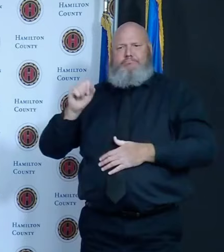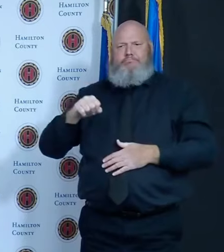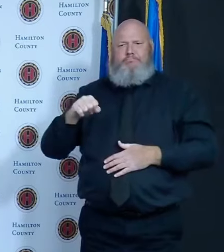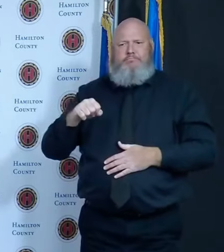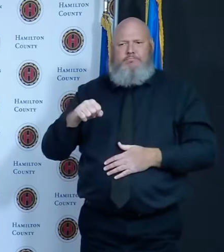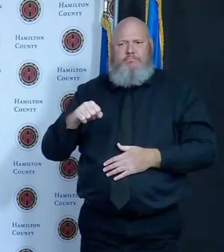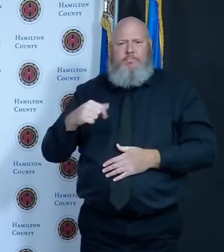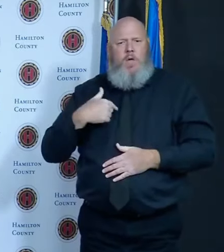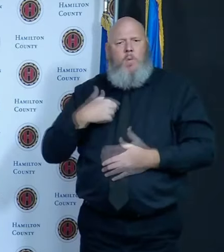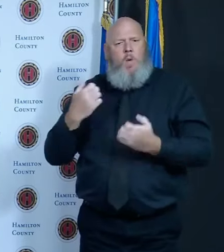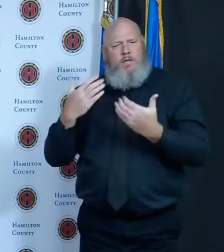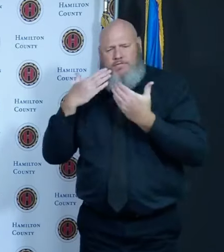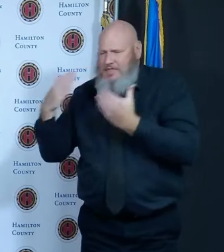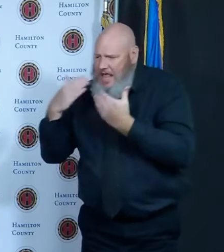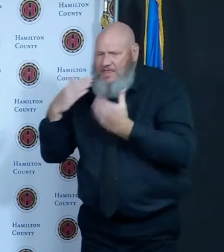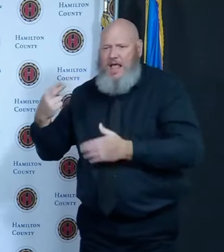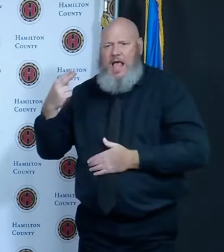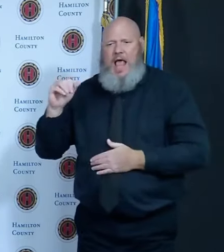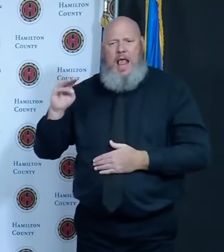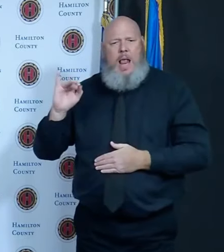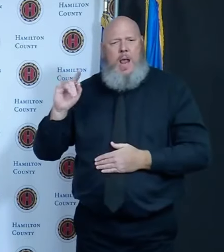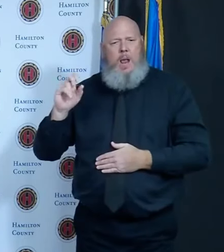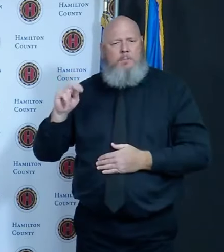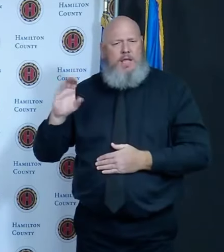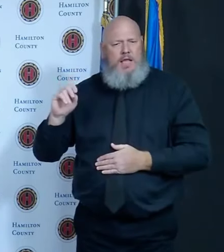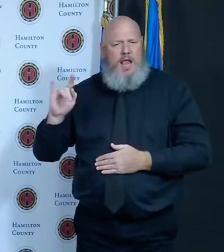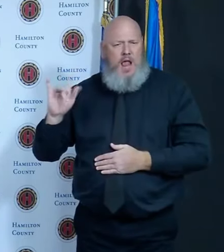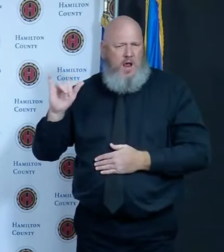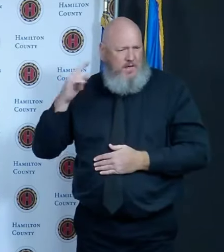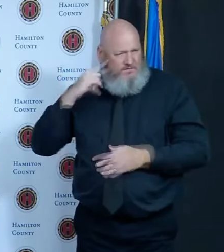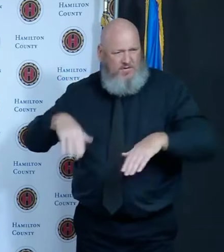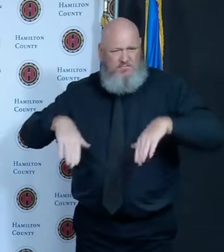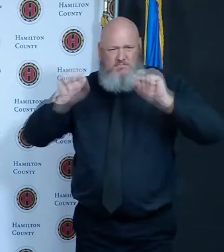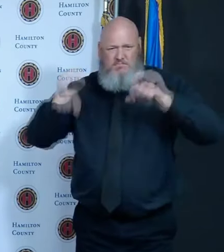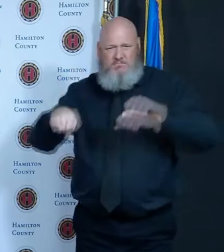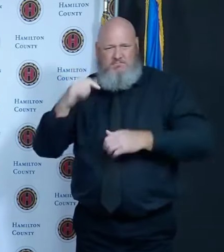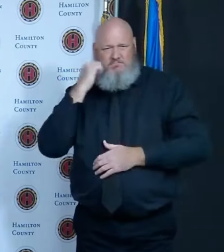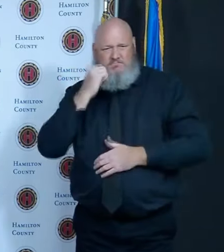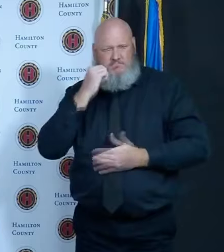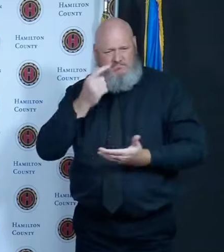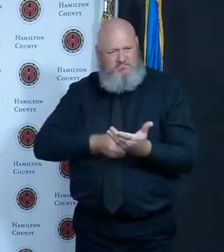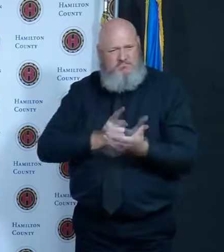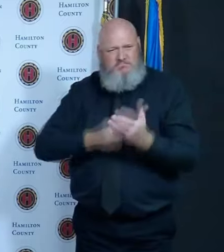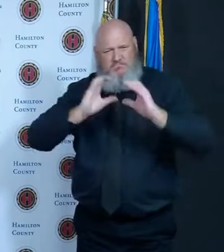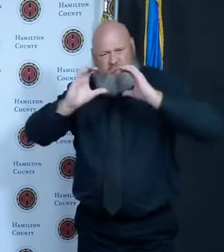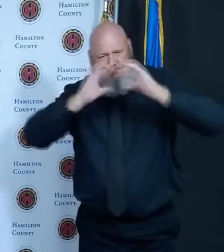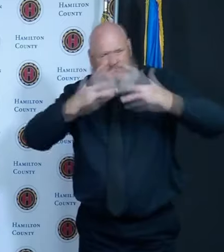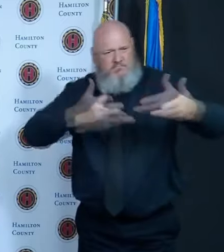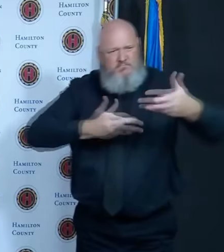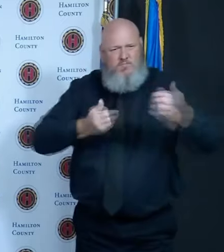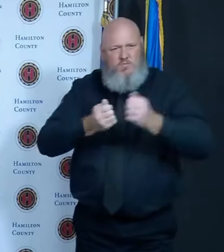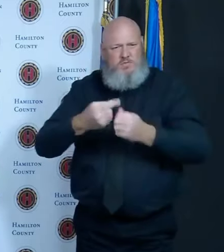important way I do want to start with the premise I have the great honor